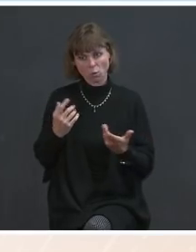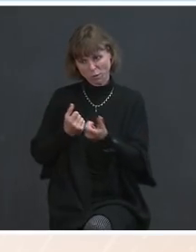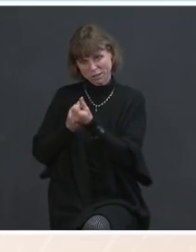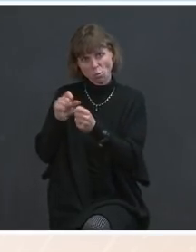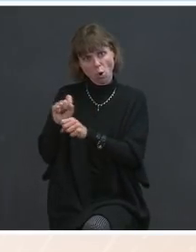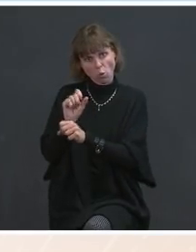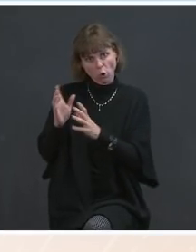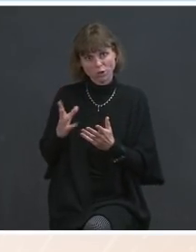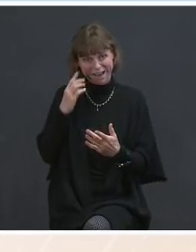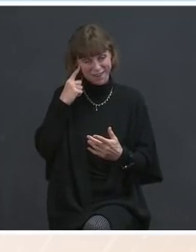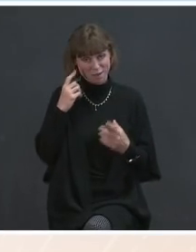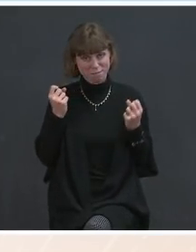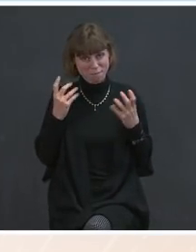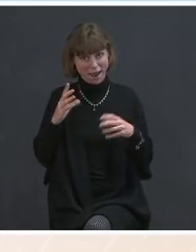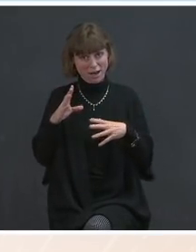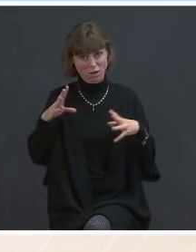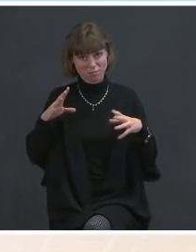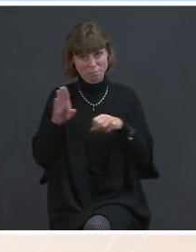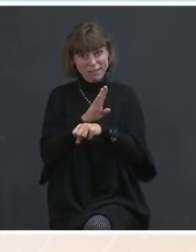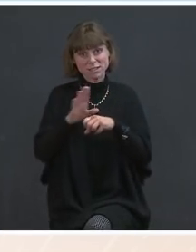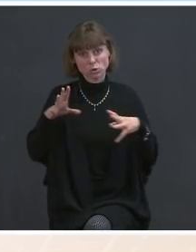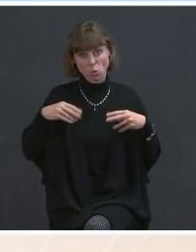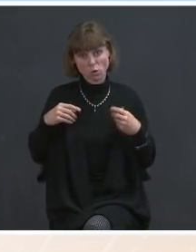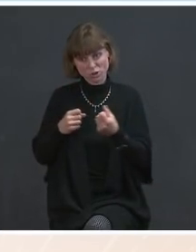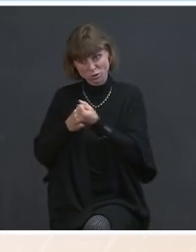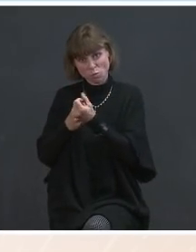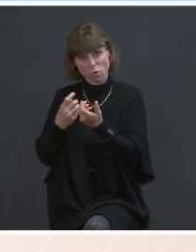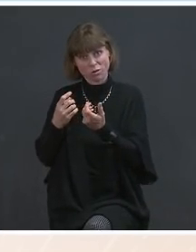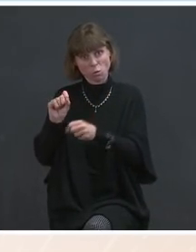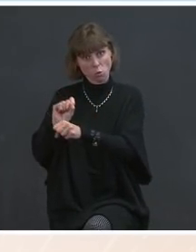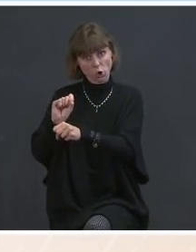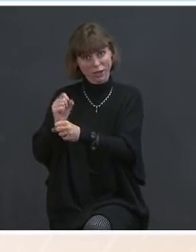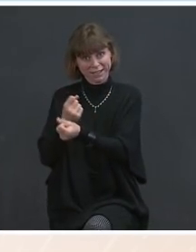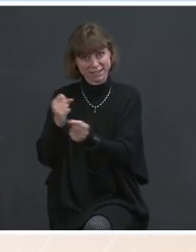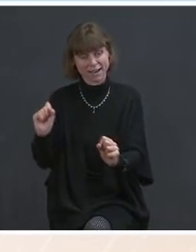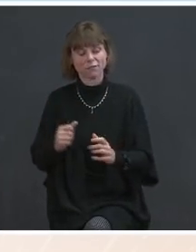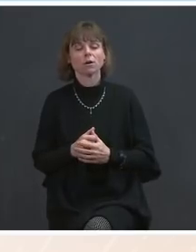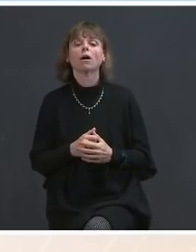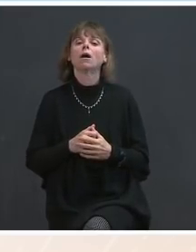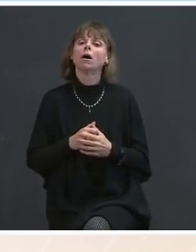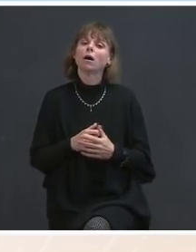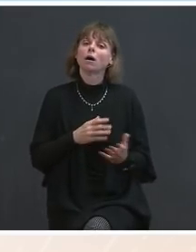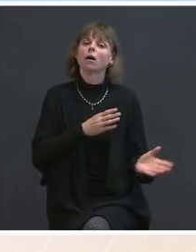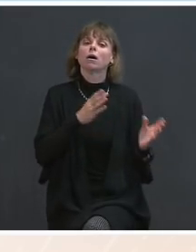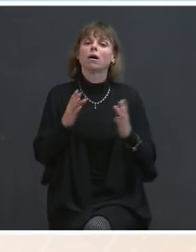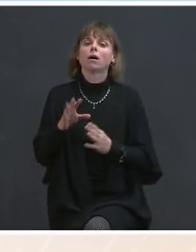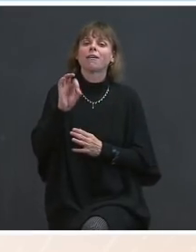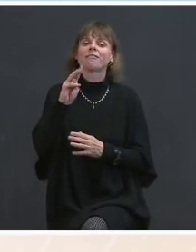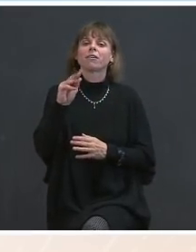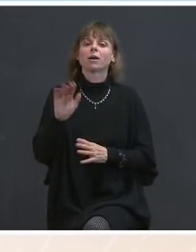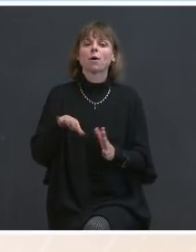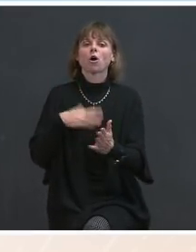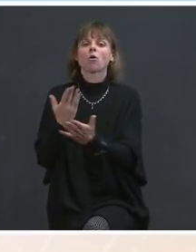The Press: And then, on immigration, does FEMA's arrival at the border mean that the administration feels what is happening down